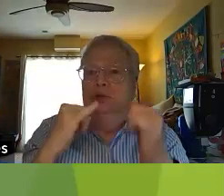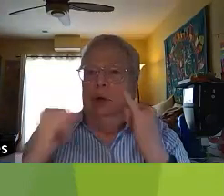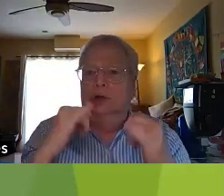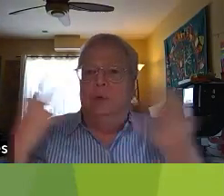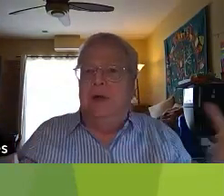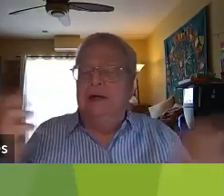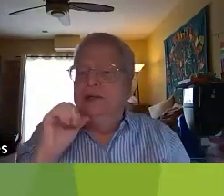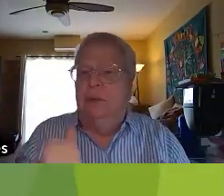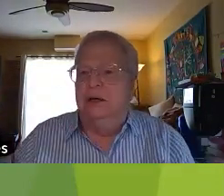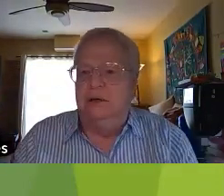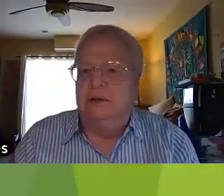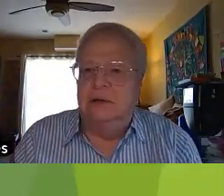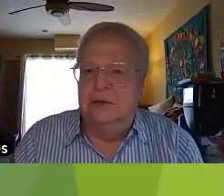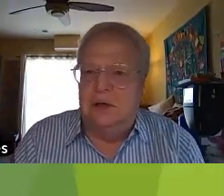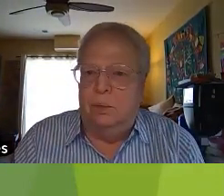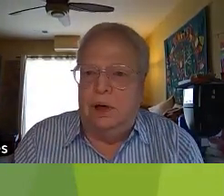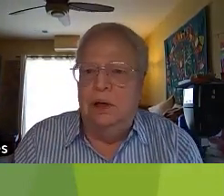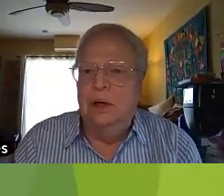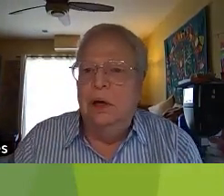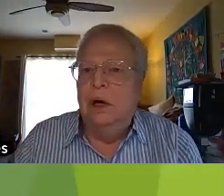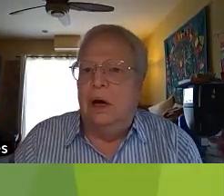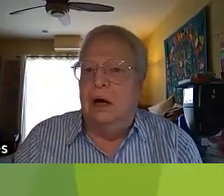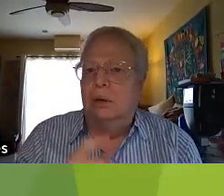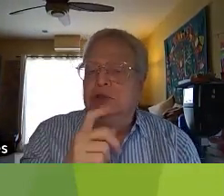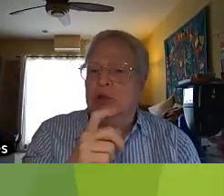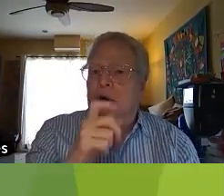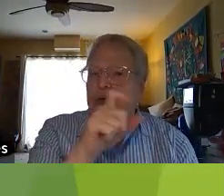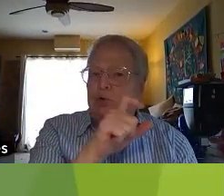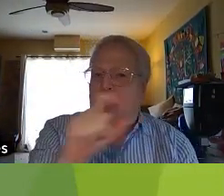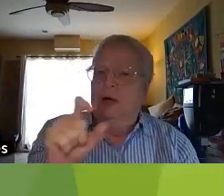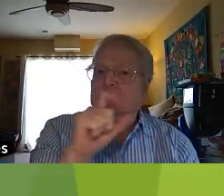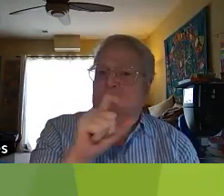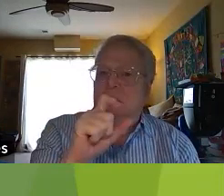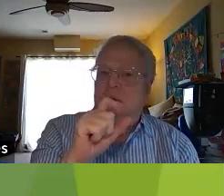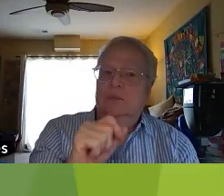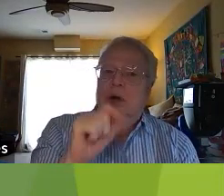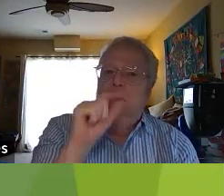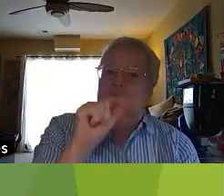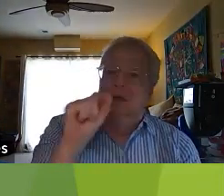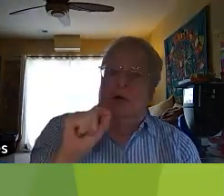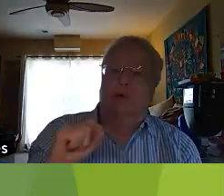Well, that doesn't make sense to anyone. So try to look at those things.